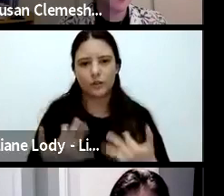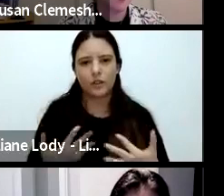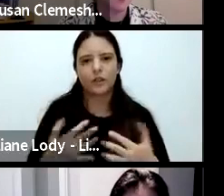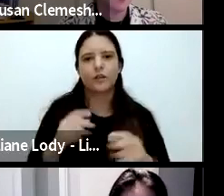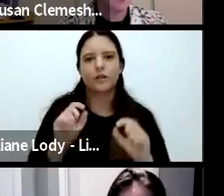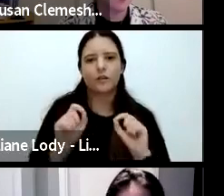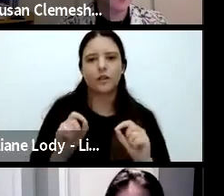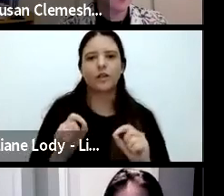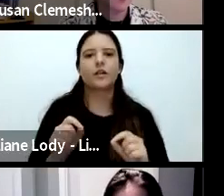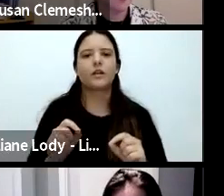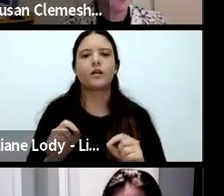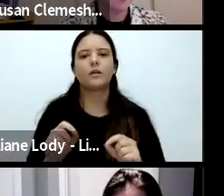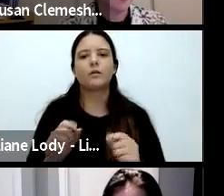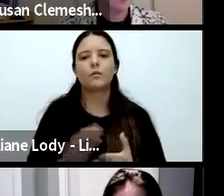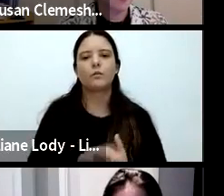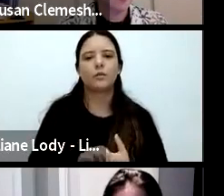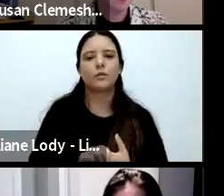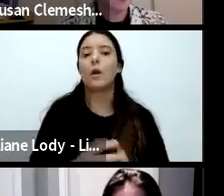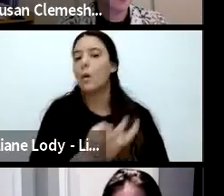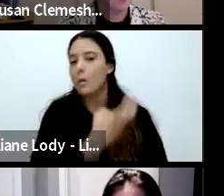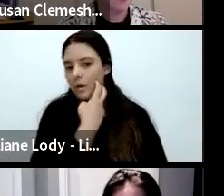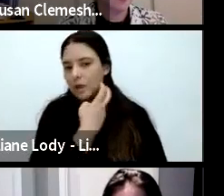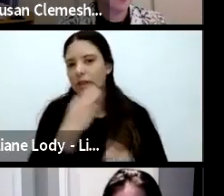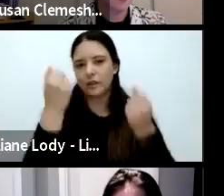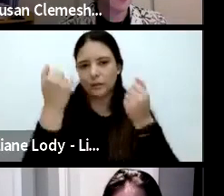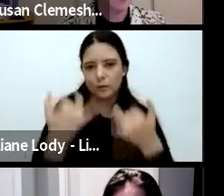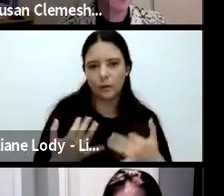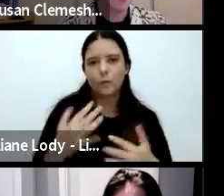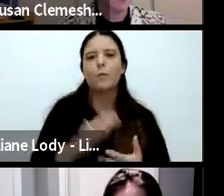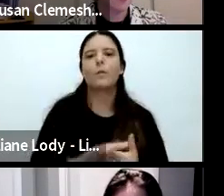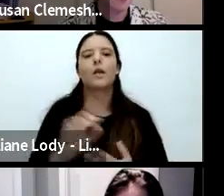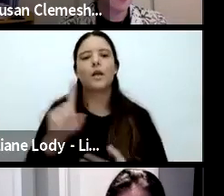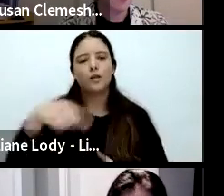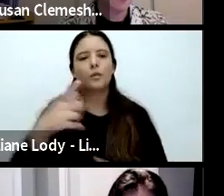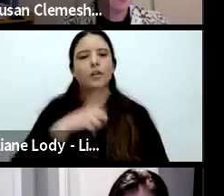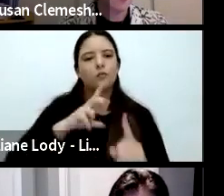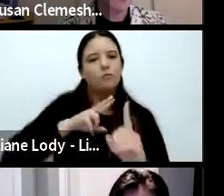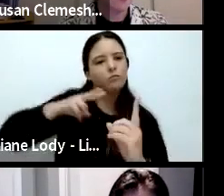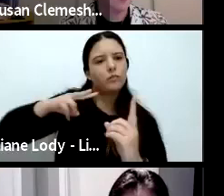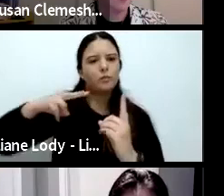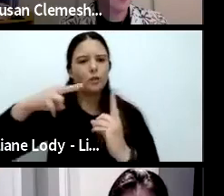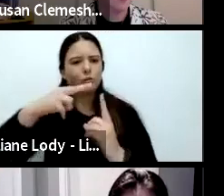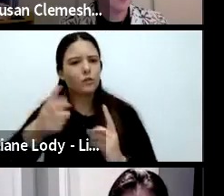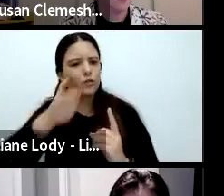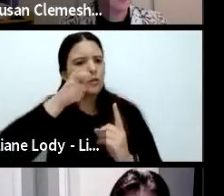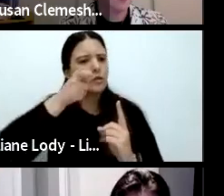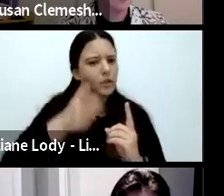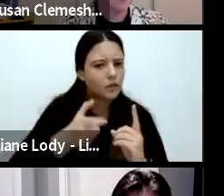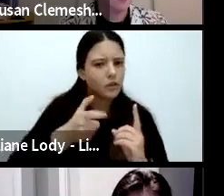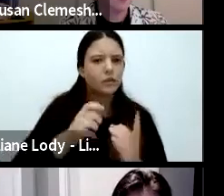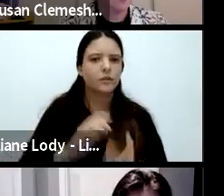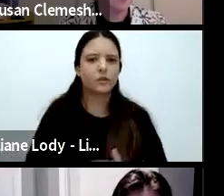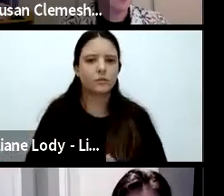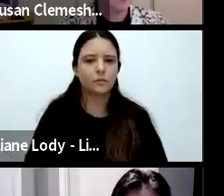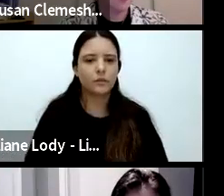raised raised, important with raised, important reflections on important reflections on. like the like the problems that perspective, and the path, the path